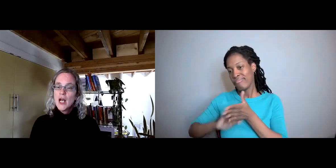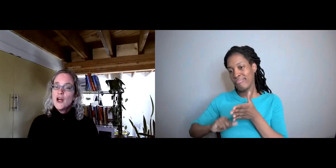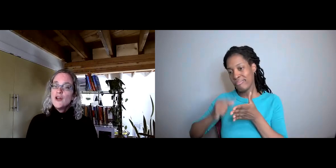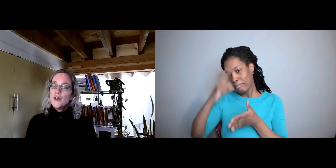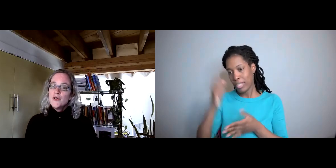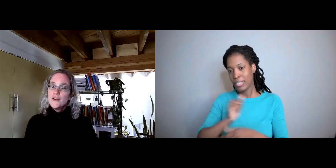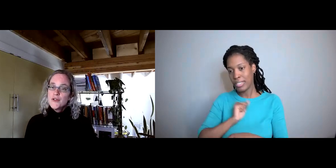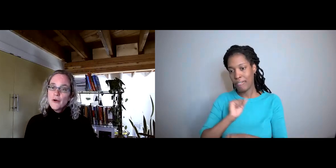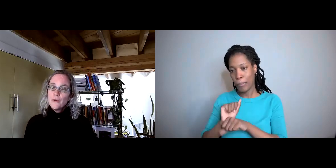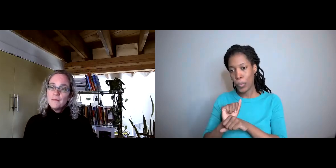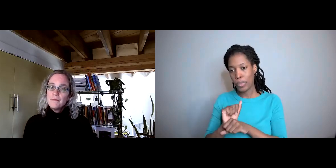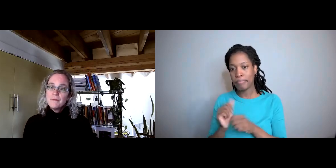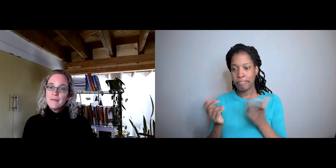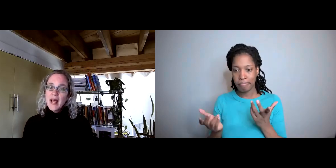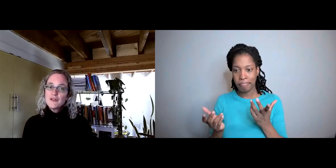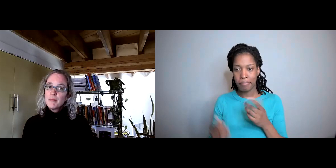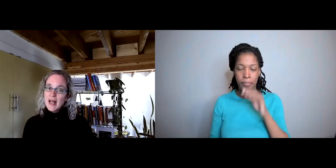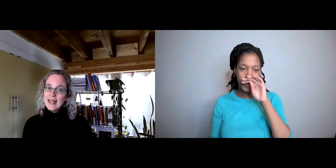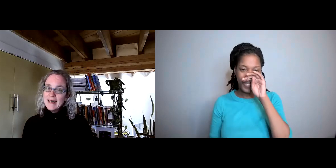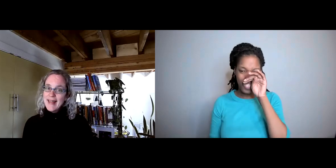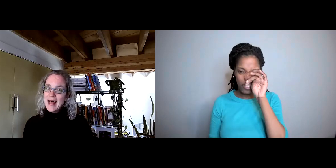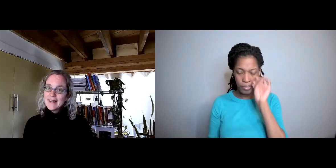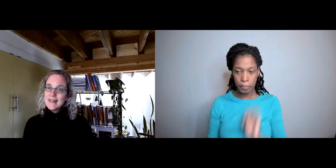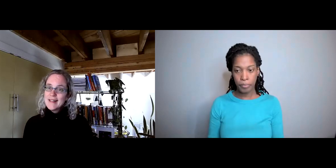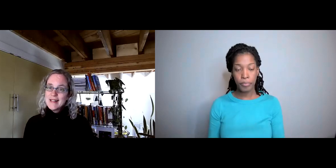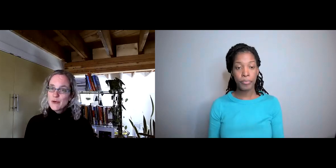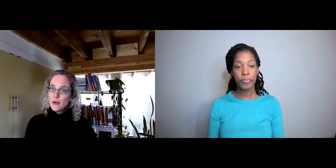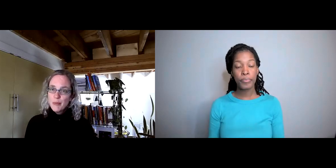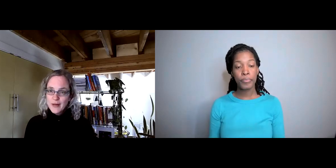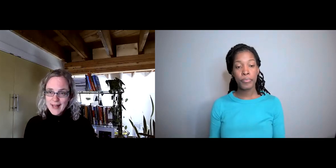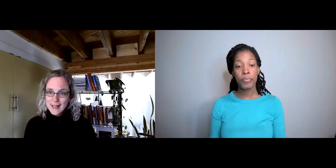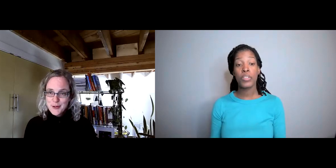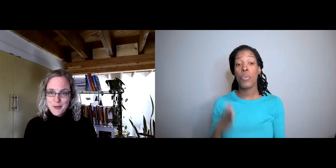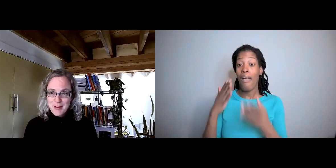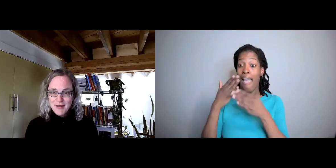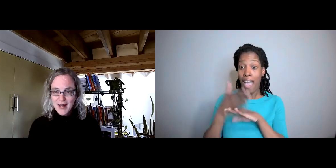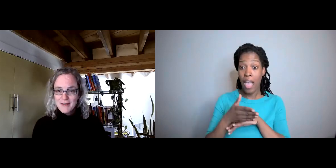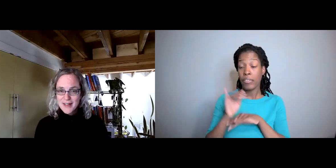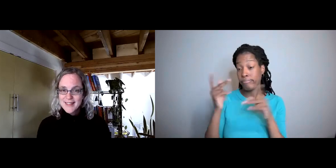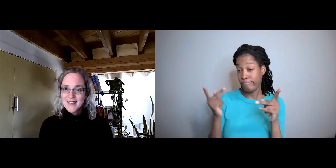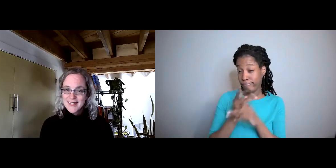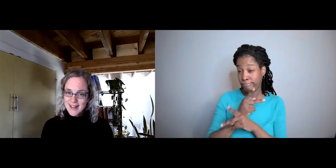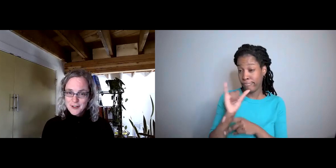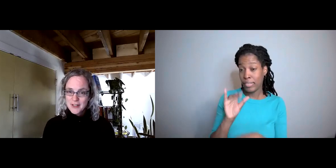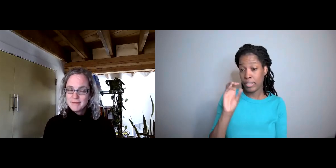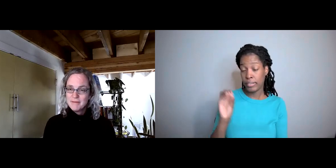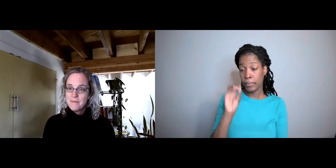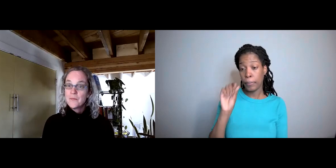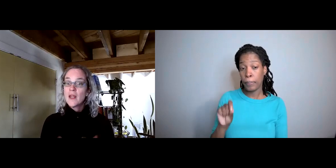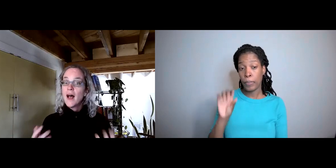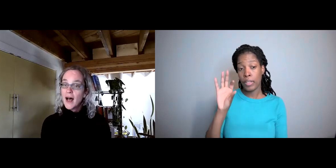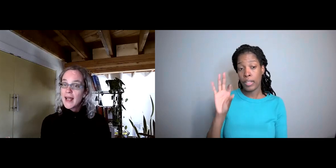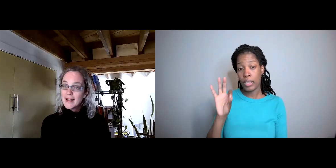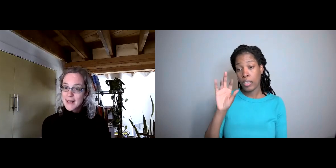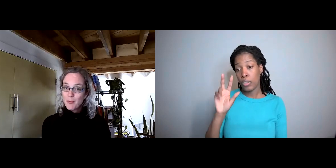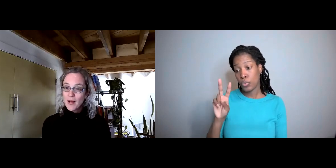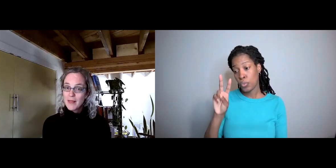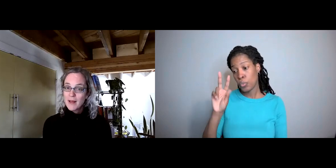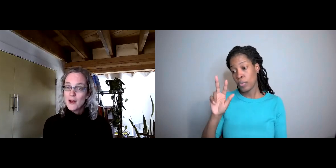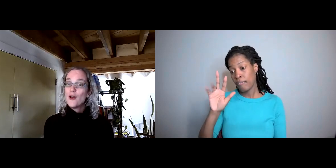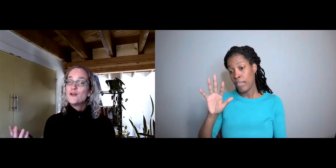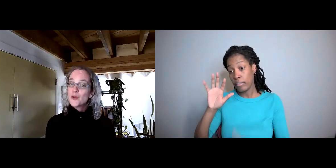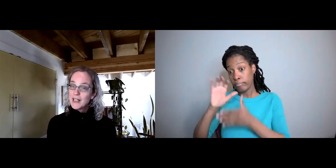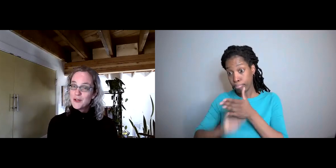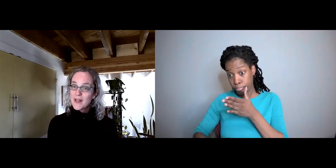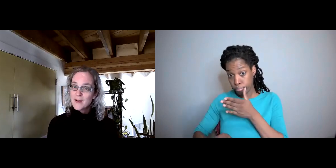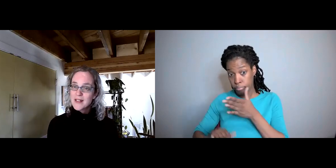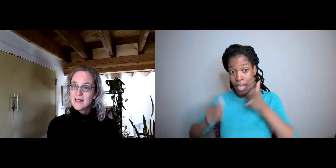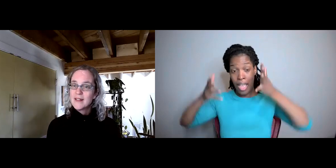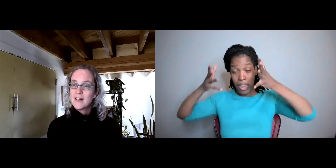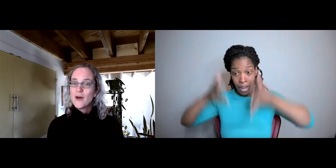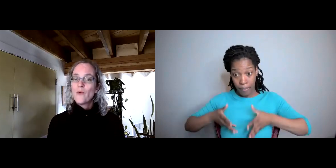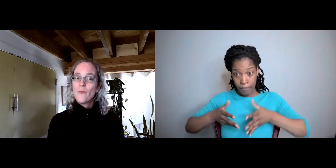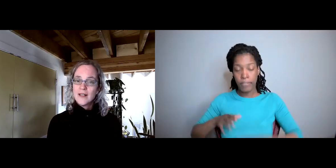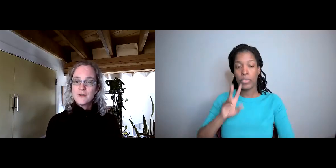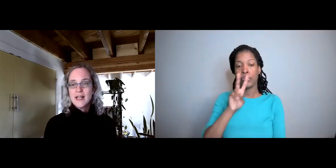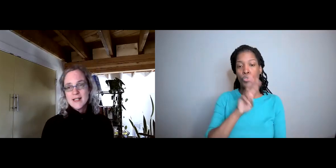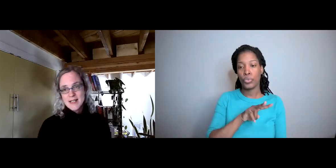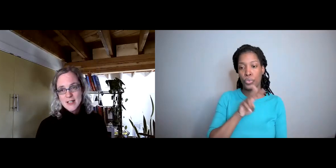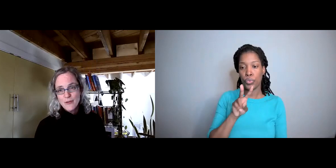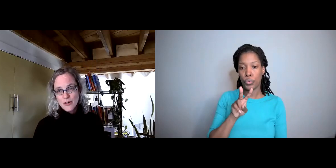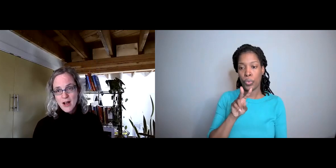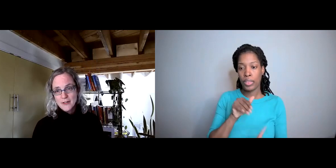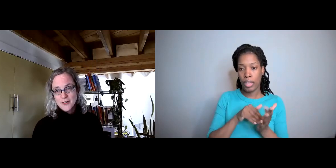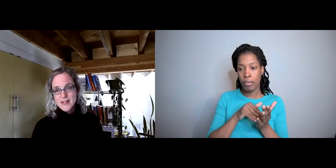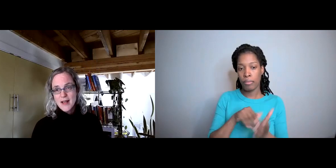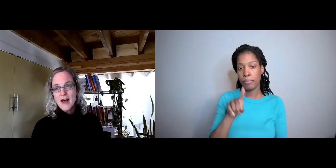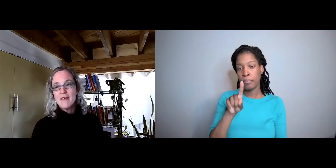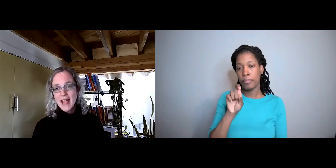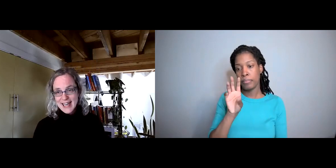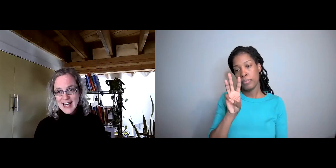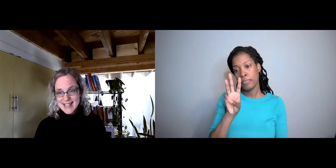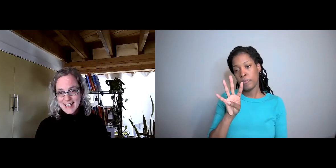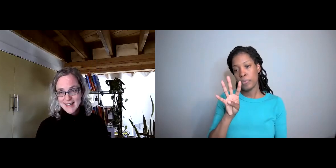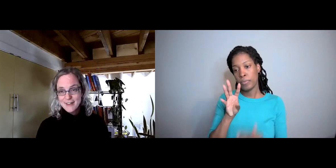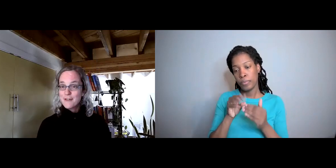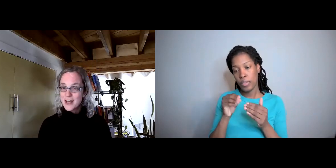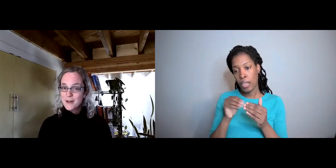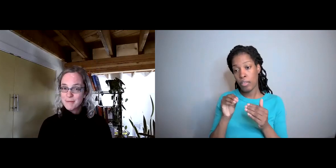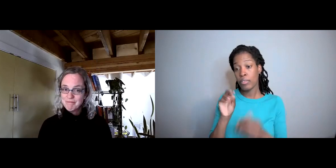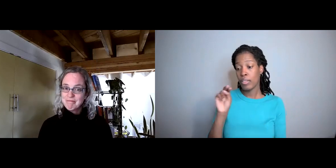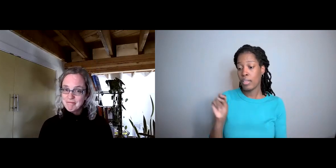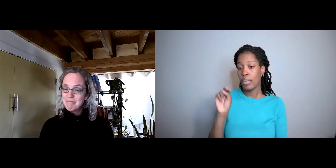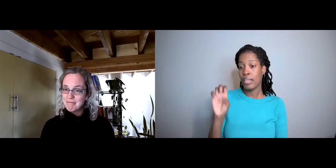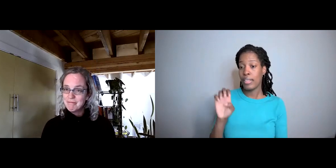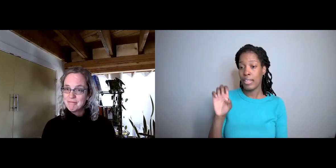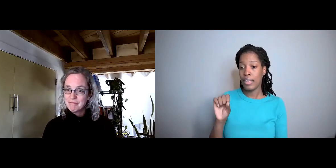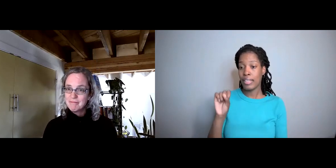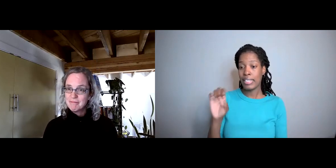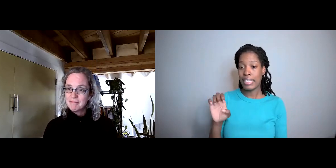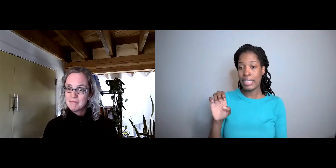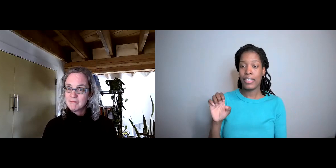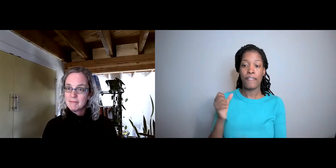So after applying that 0.9235 deduction, I end up with $22,164 of NESE for the year.